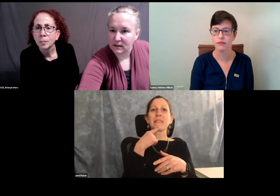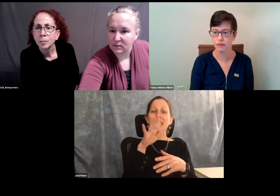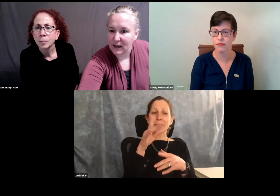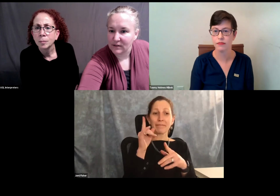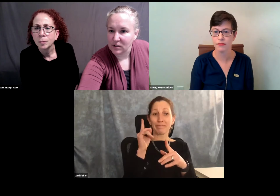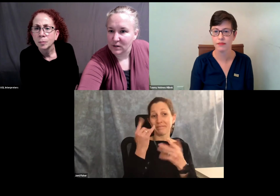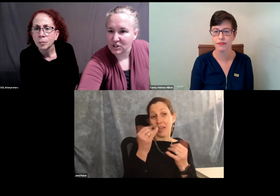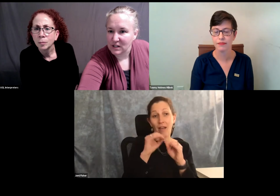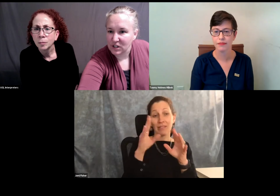We have another question in the q&a.